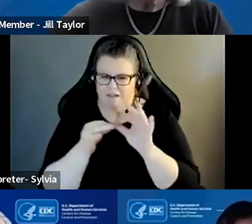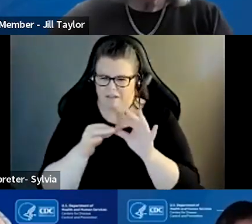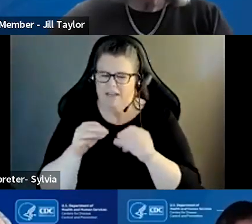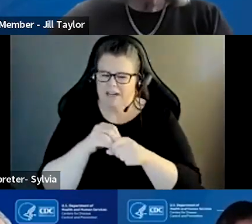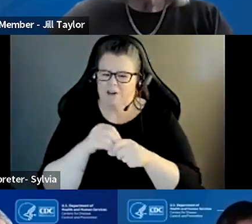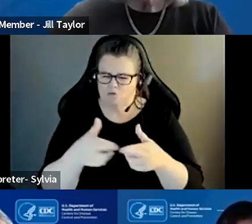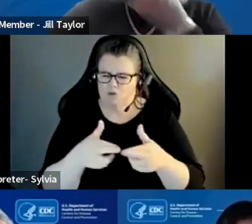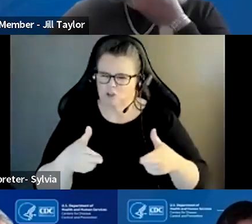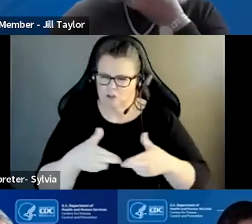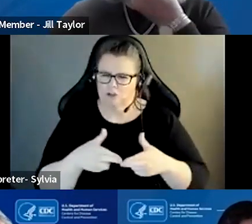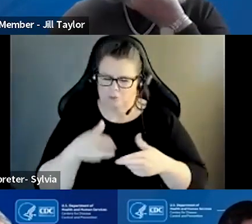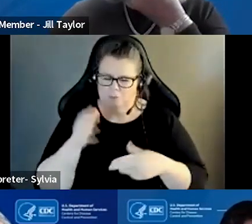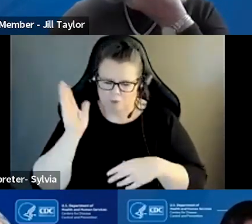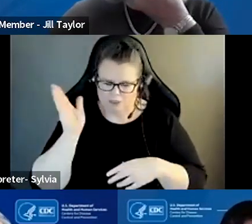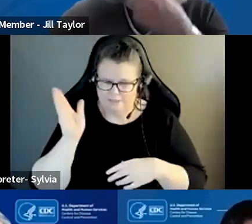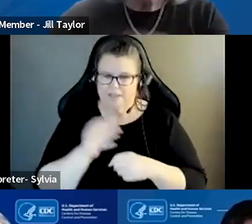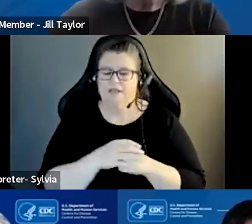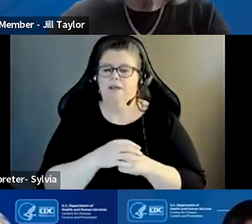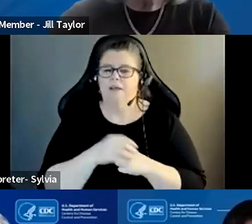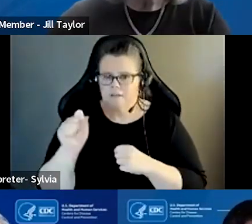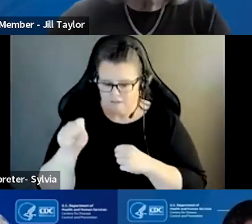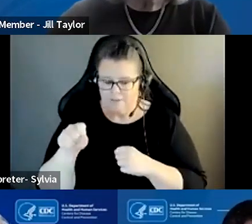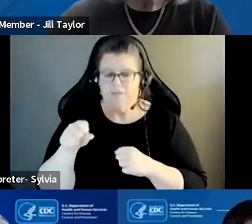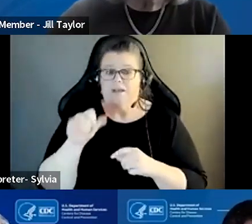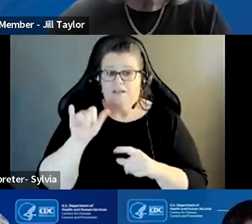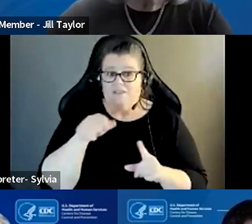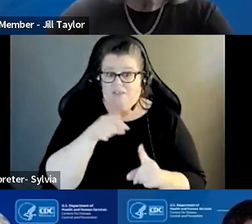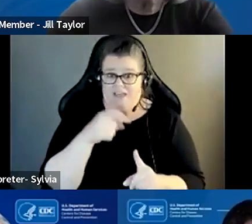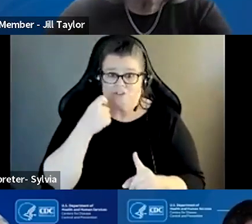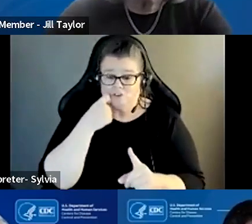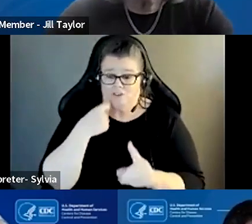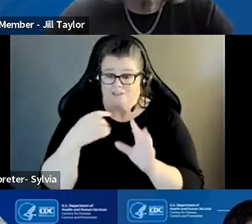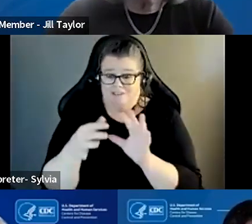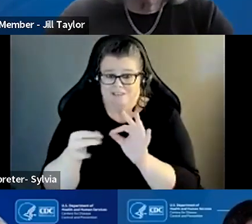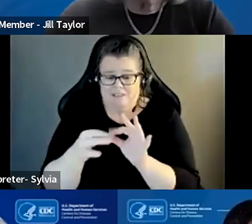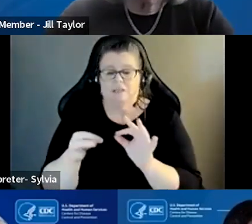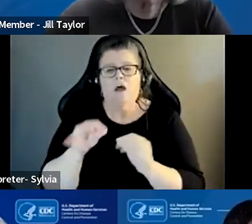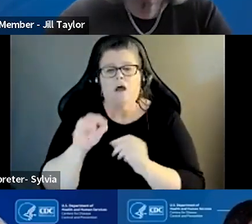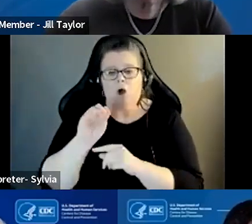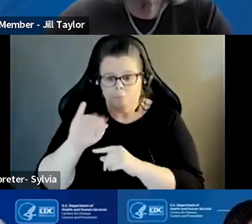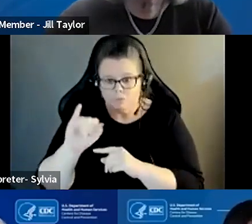You are getting at identification of objectives and key results to make sure that we have measurable outcomes.